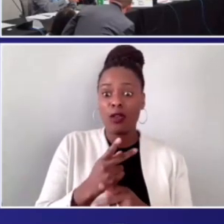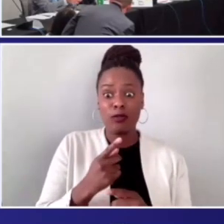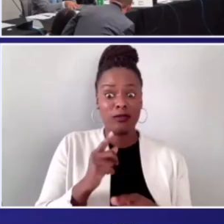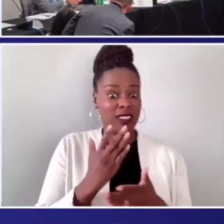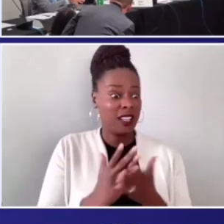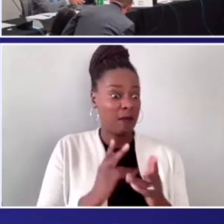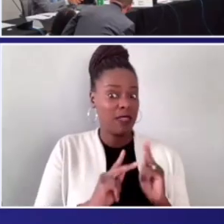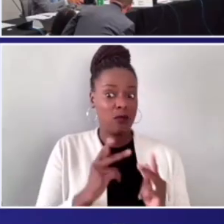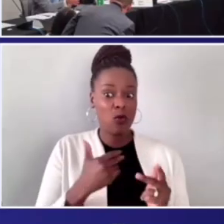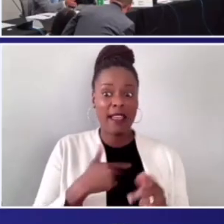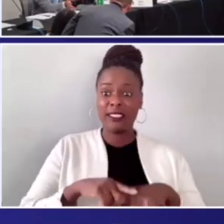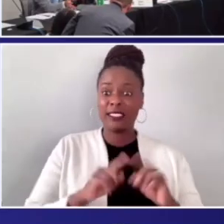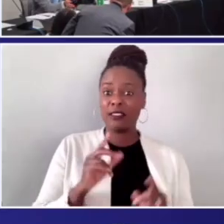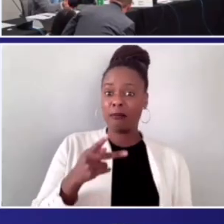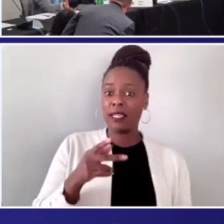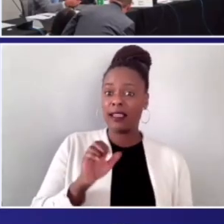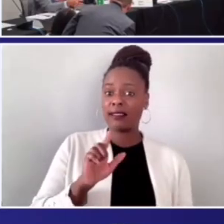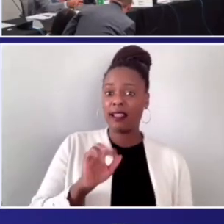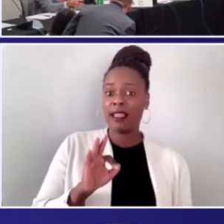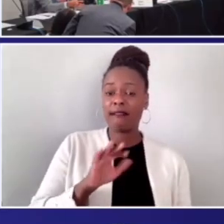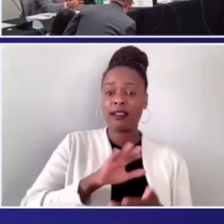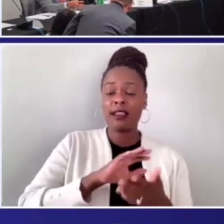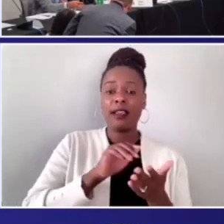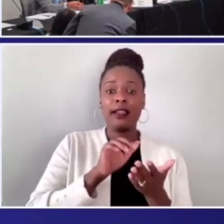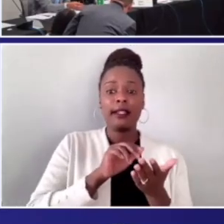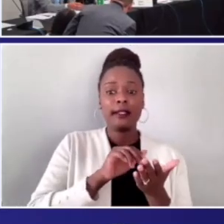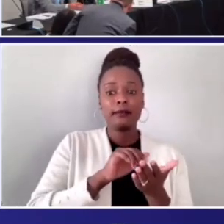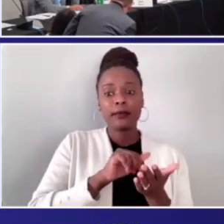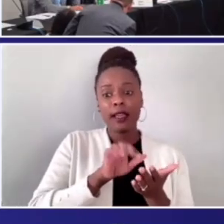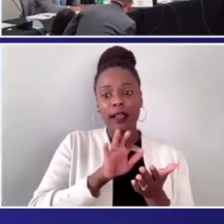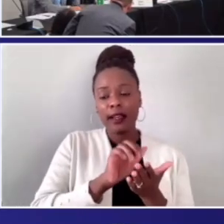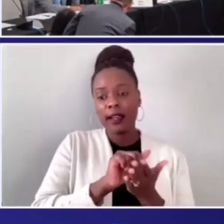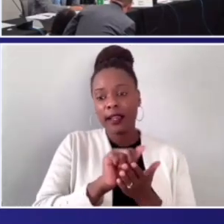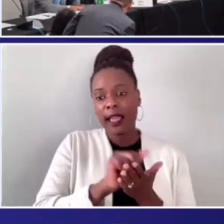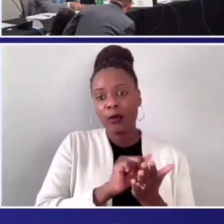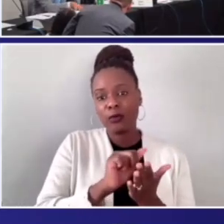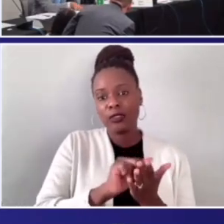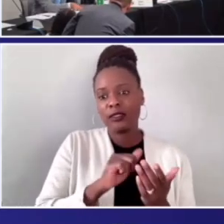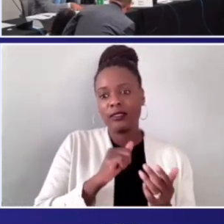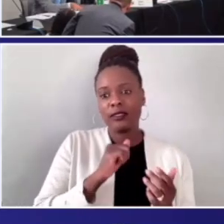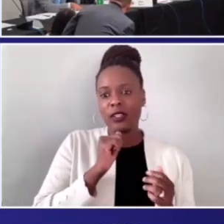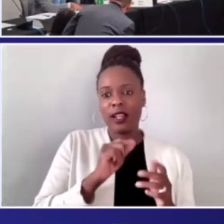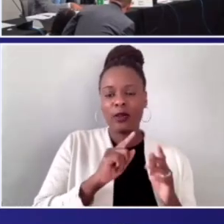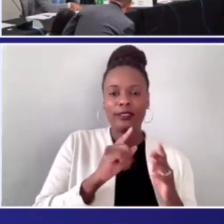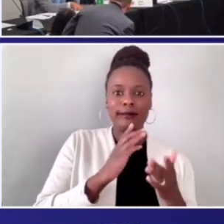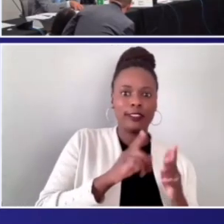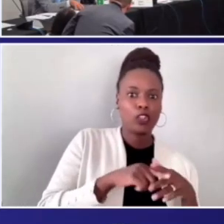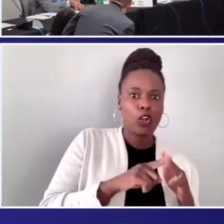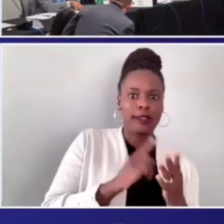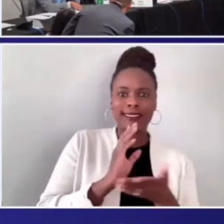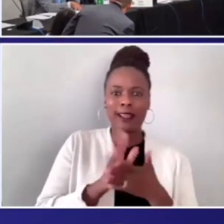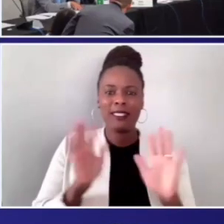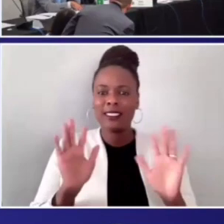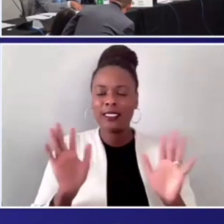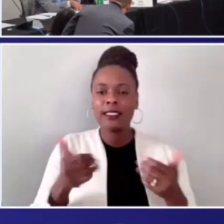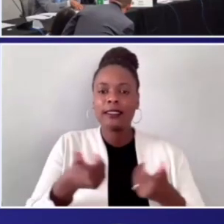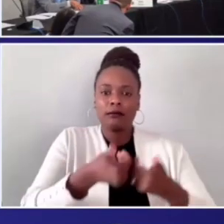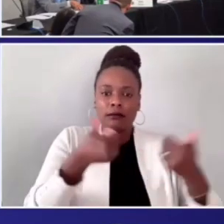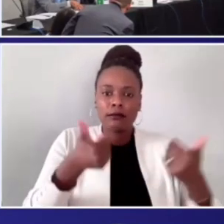they start and stop, and consolidating would restart the clock. So they're not going to do that. My question was just how do they understand the terms if they,